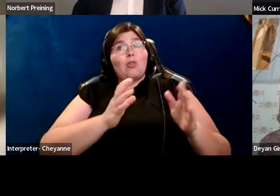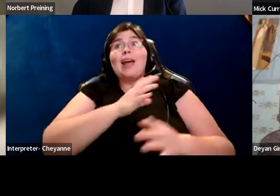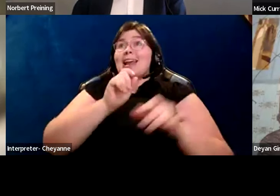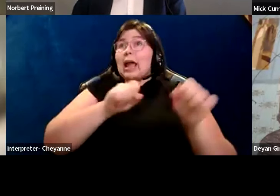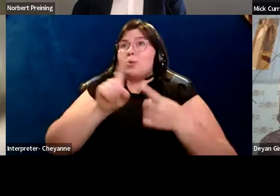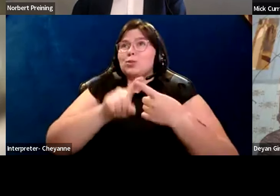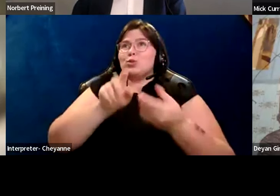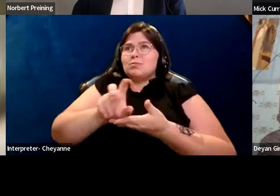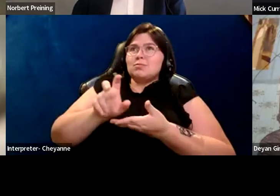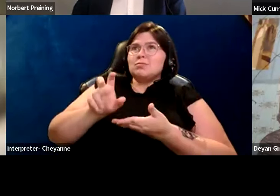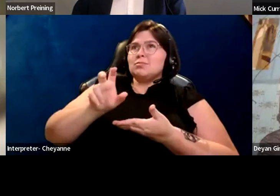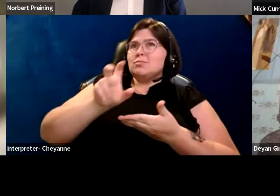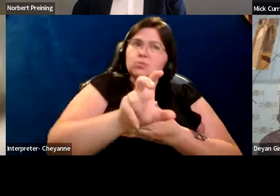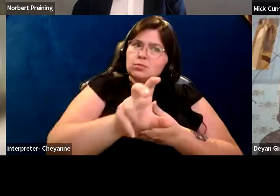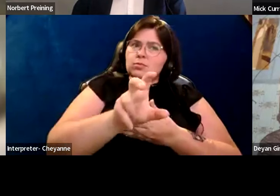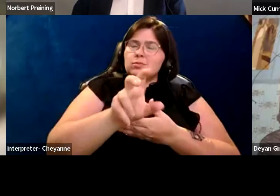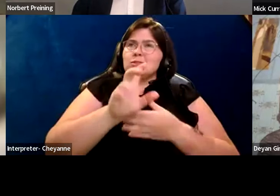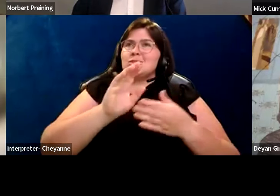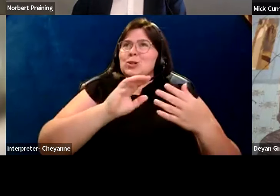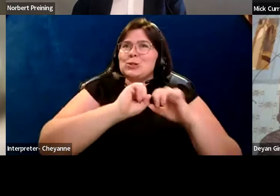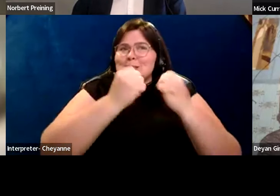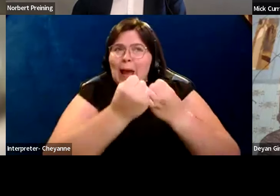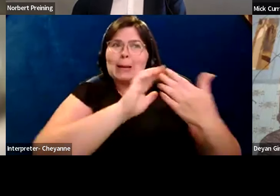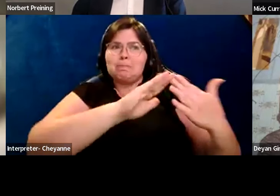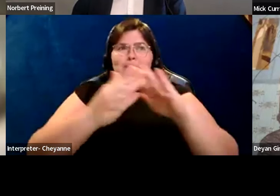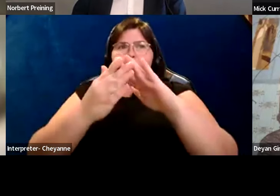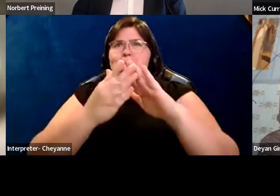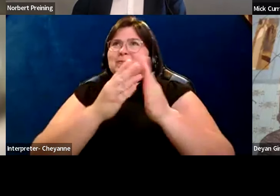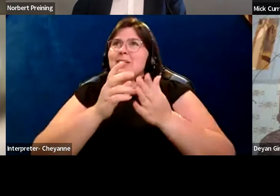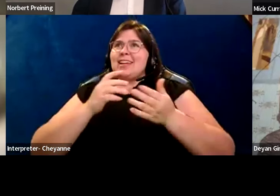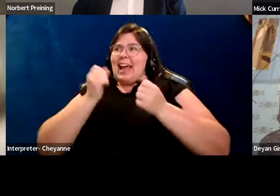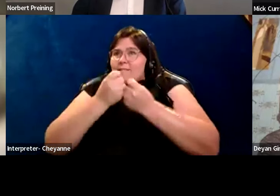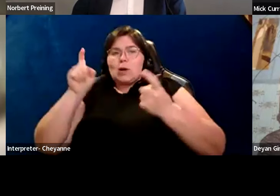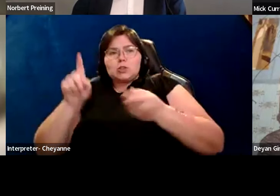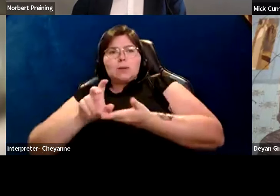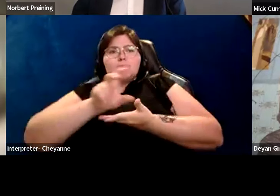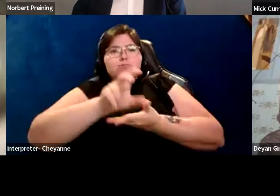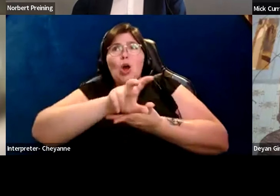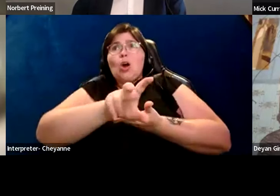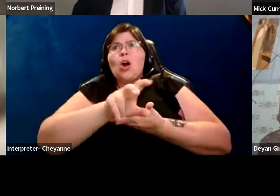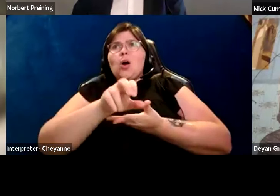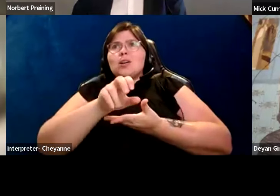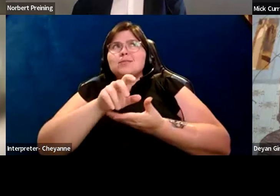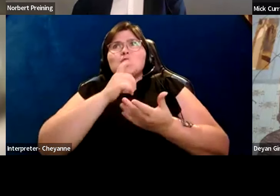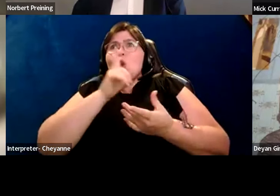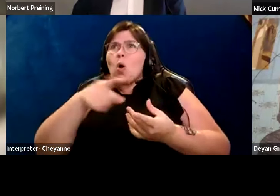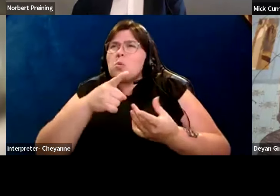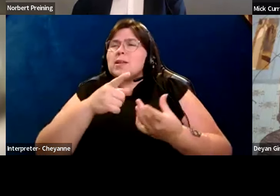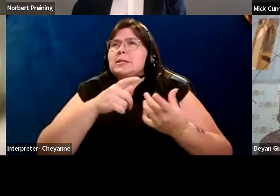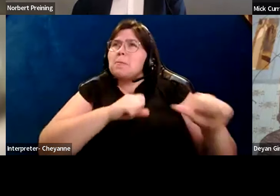I really strongly believe in that. Everyone does have a right, and if not almost a duty to, I think, to make their contribution to society,